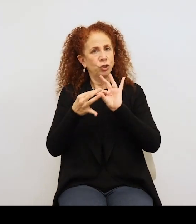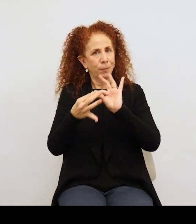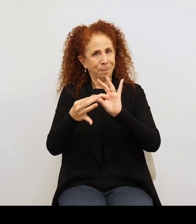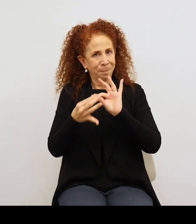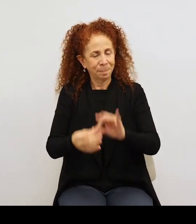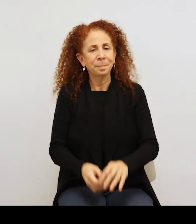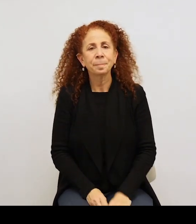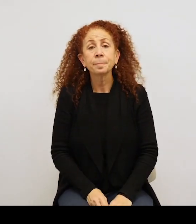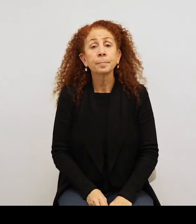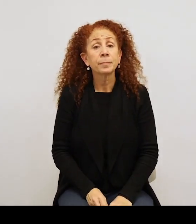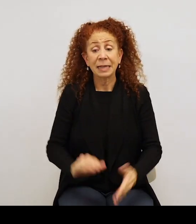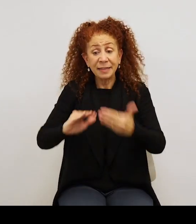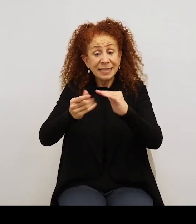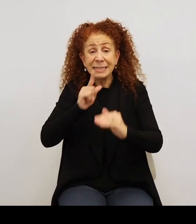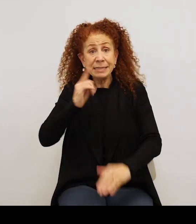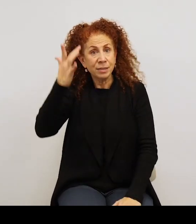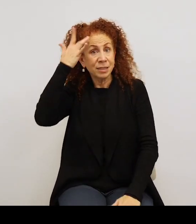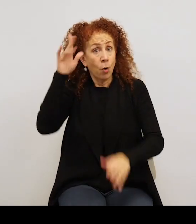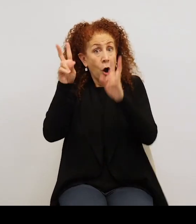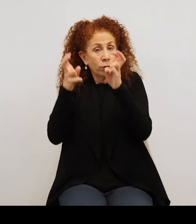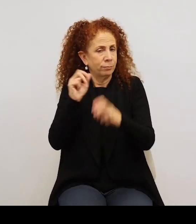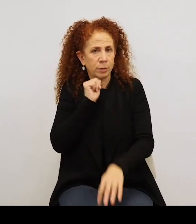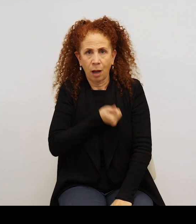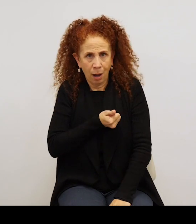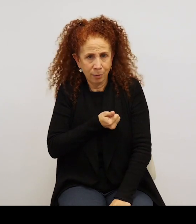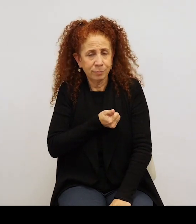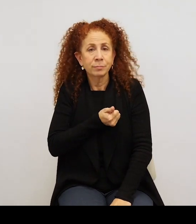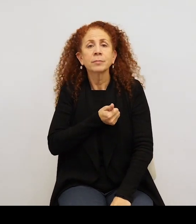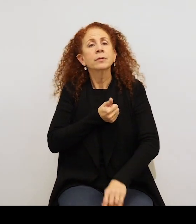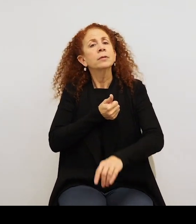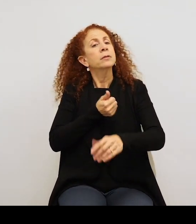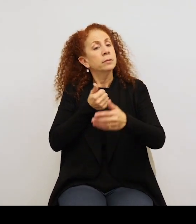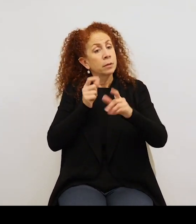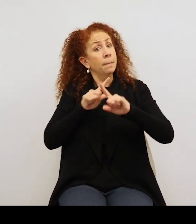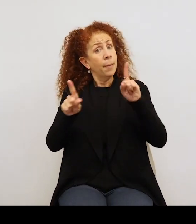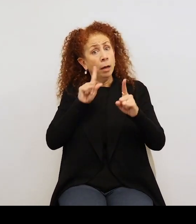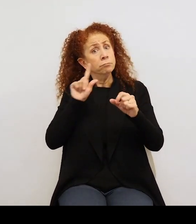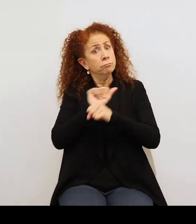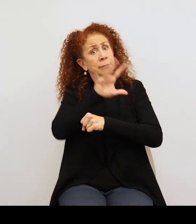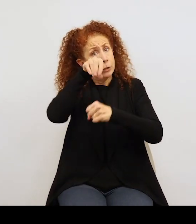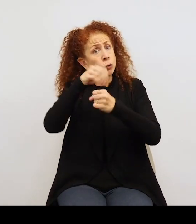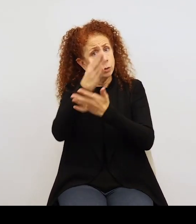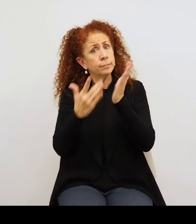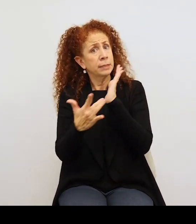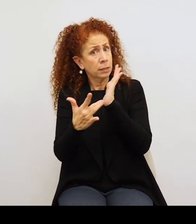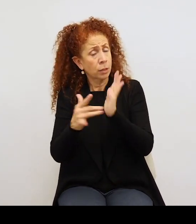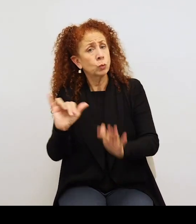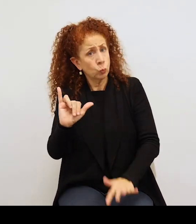This city is not terribly smart, but even though, it also incorporates new technologies.